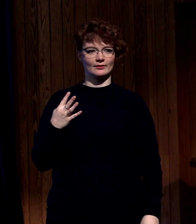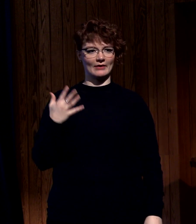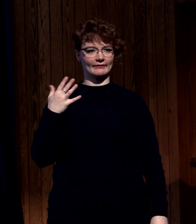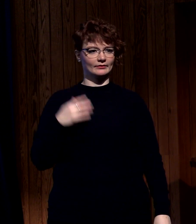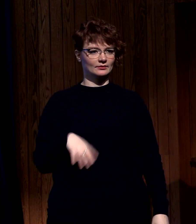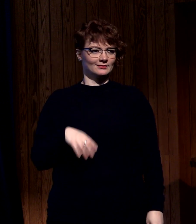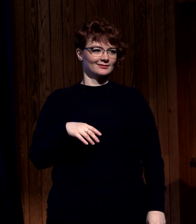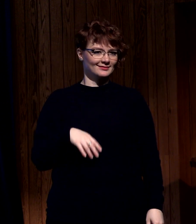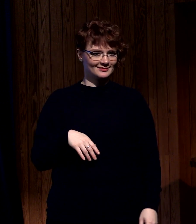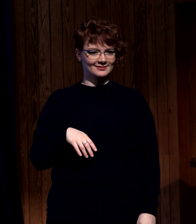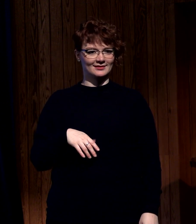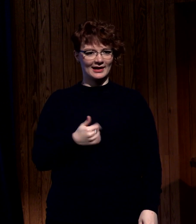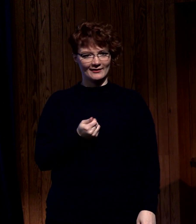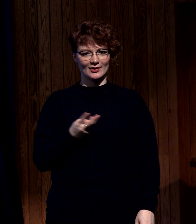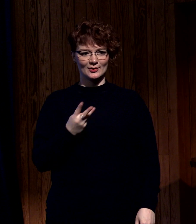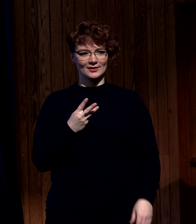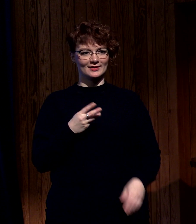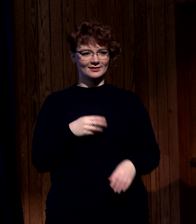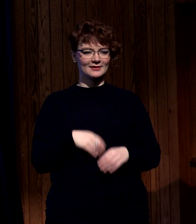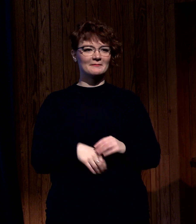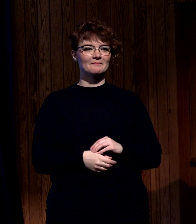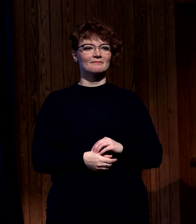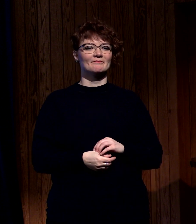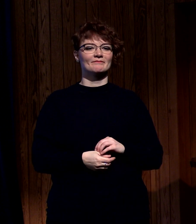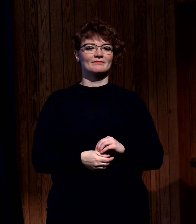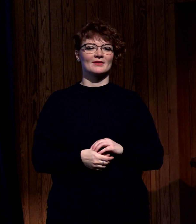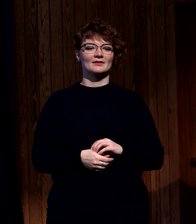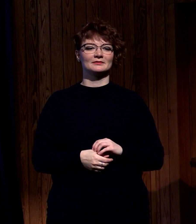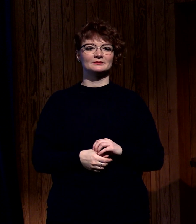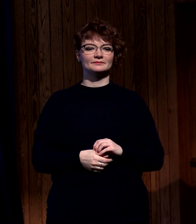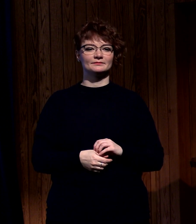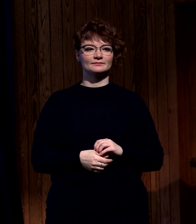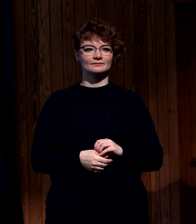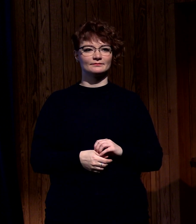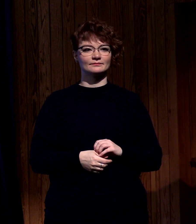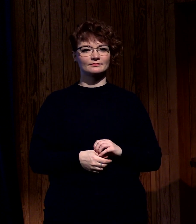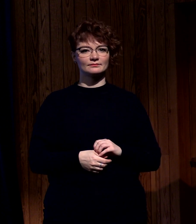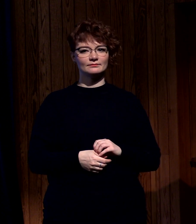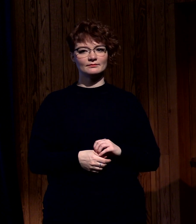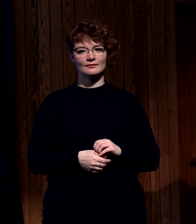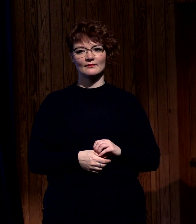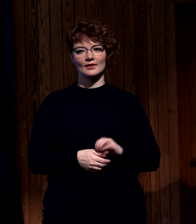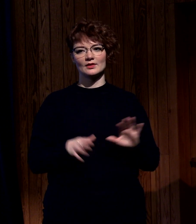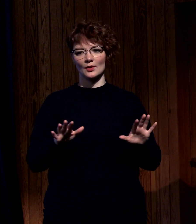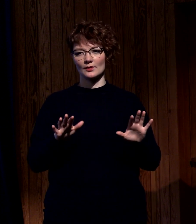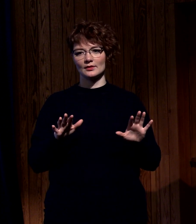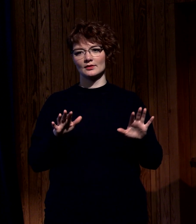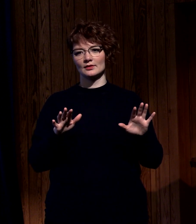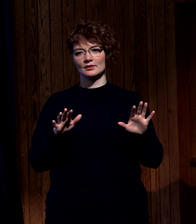Cory over there. He does a lot of gardening. Yeah. Okay, so tell me I'm wrong. When I say all this stuff, tell me later,